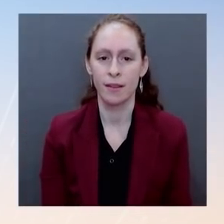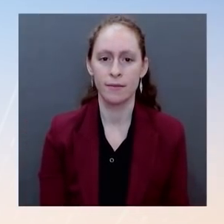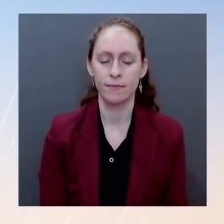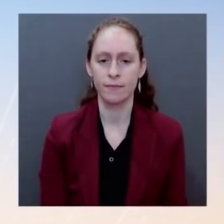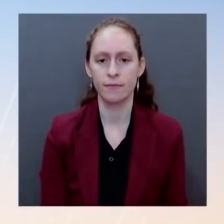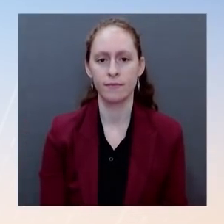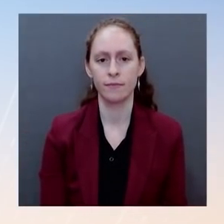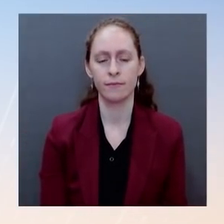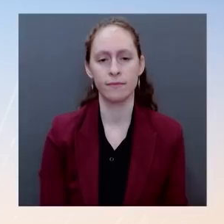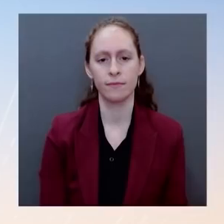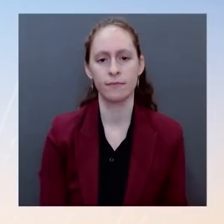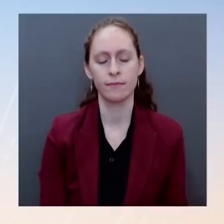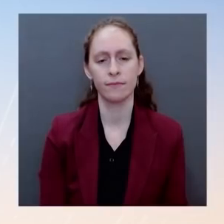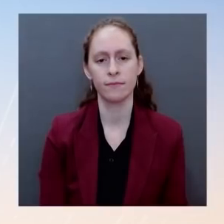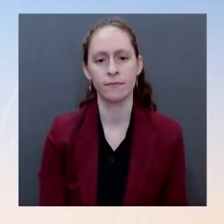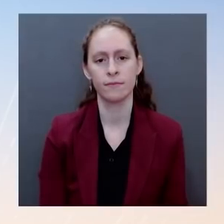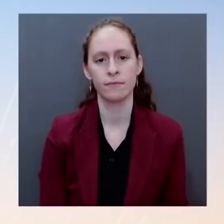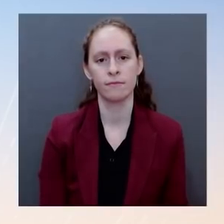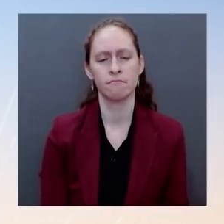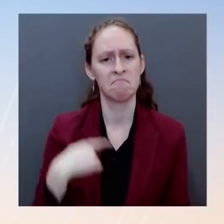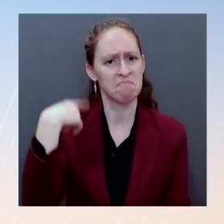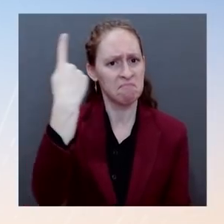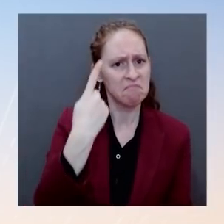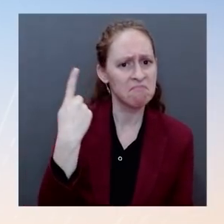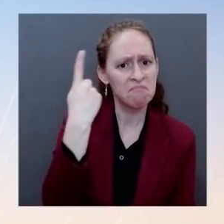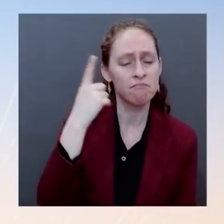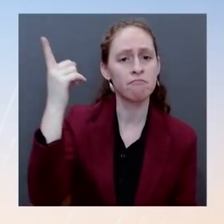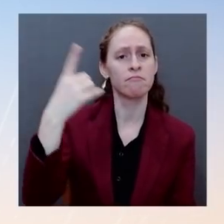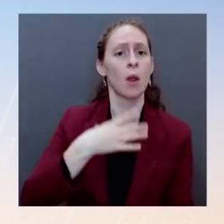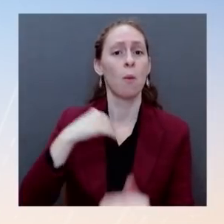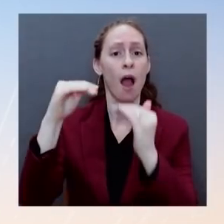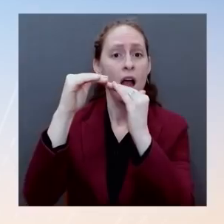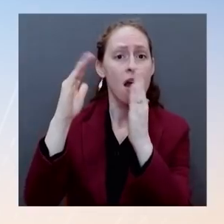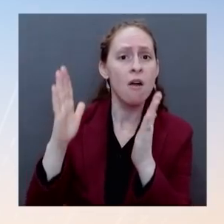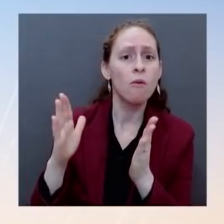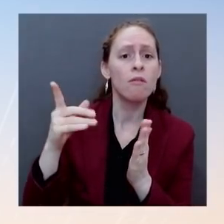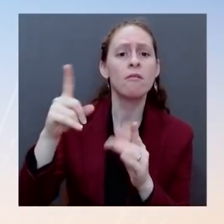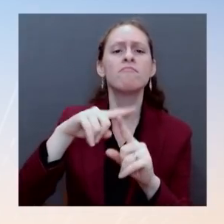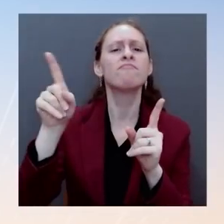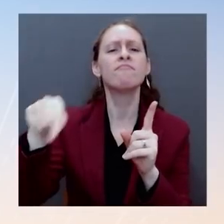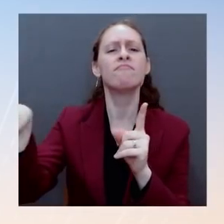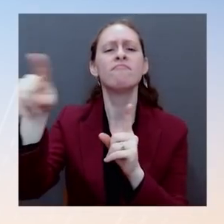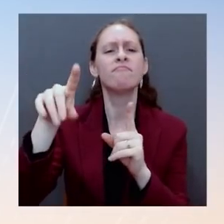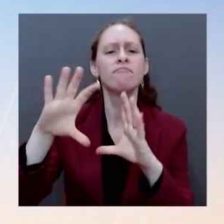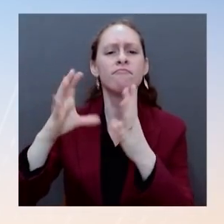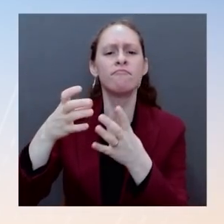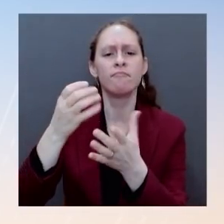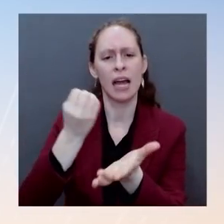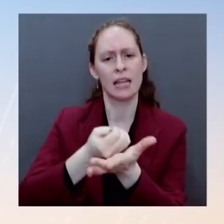were talking about inflation being transitory. And I think at least the expectation when we were talking about it last spring